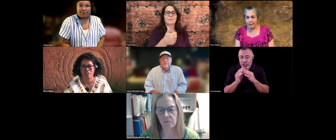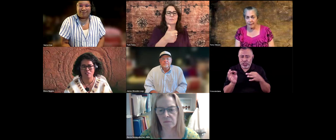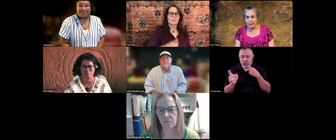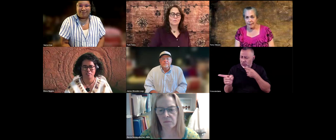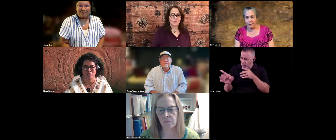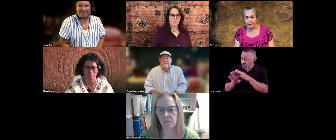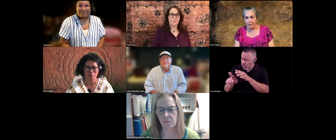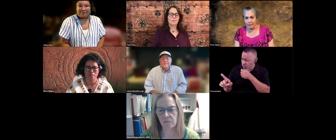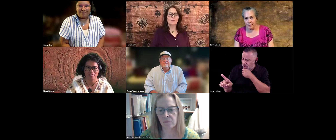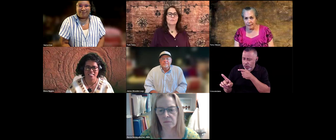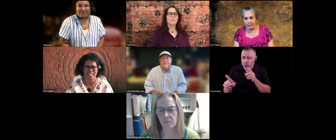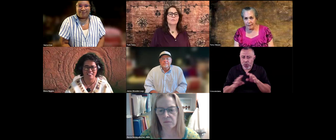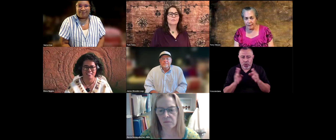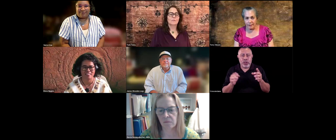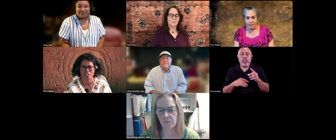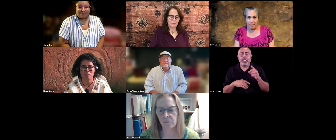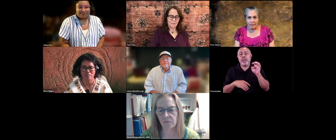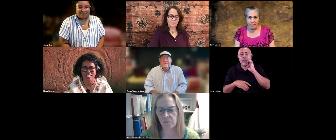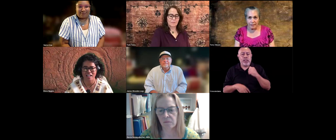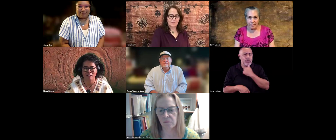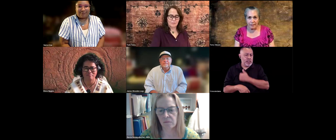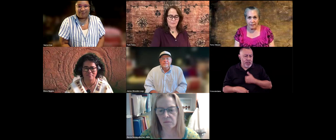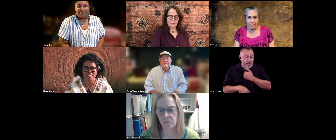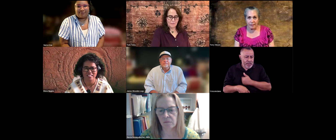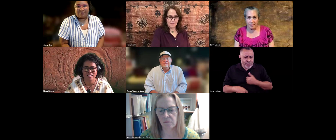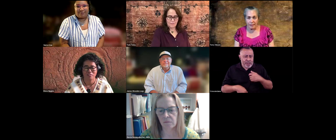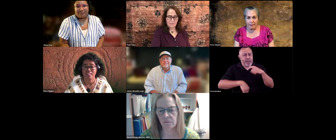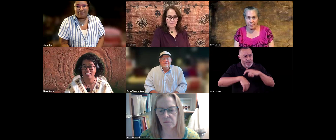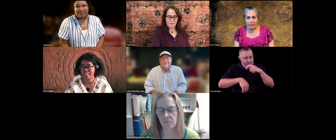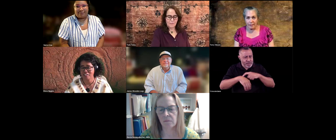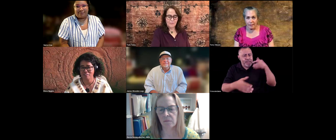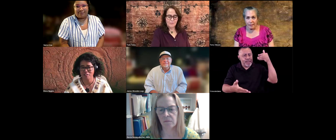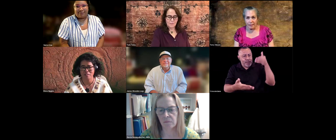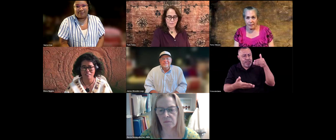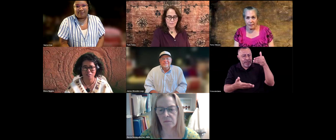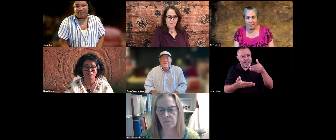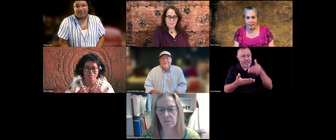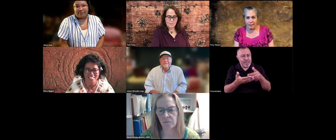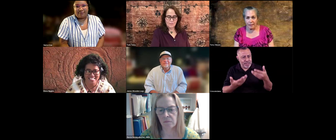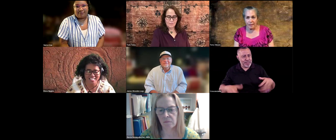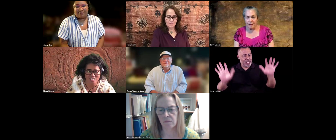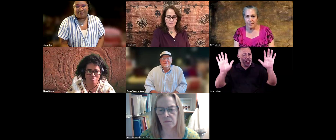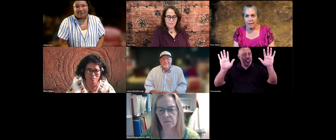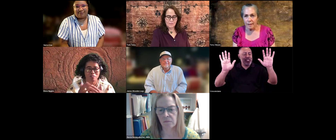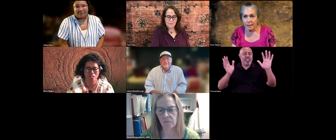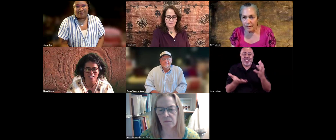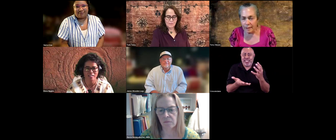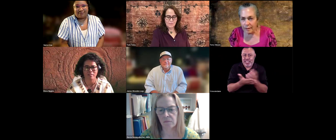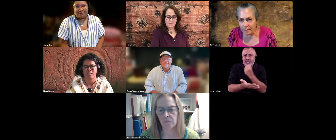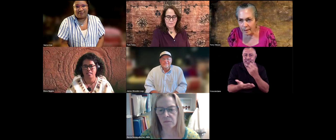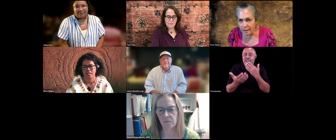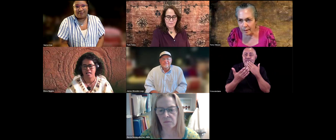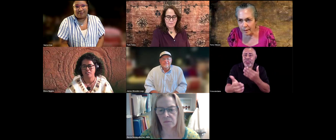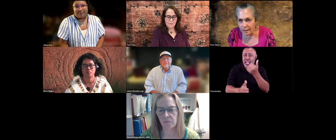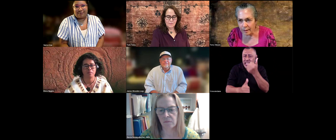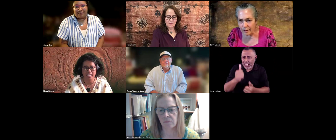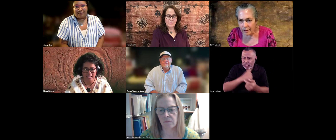To a close because we're almost at. The top of the hour. I wanna thank each and every one of you for blessing us with your time.